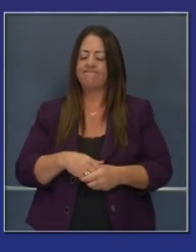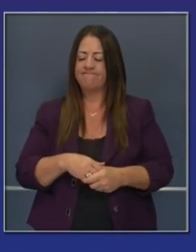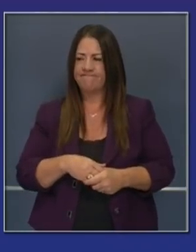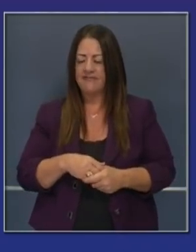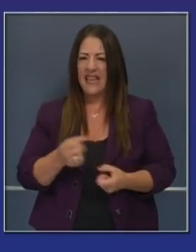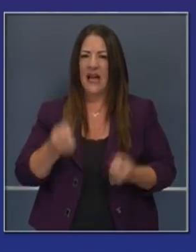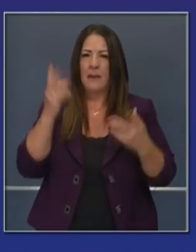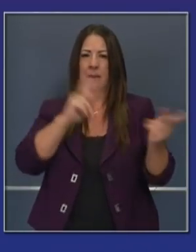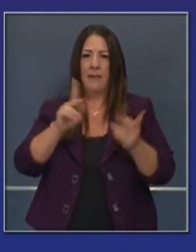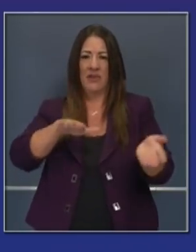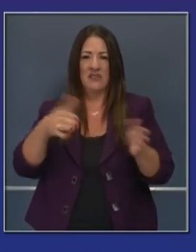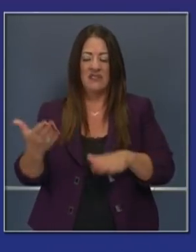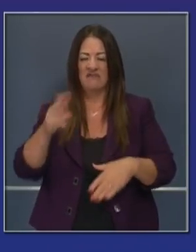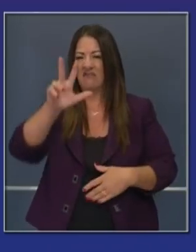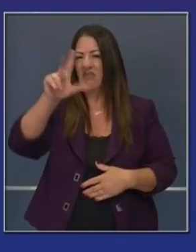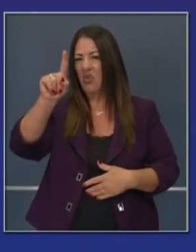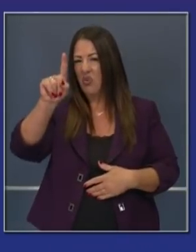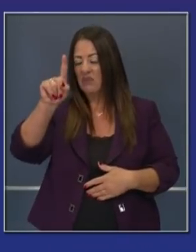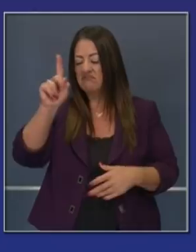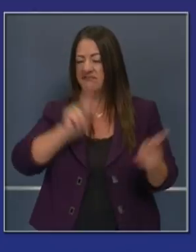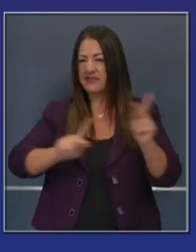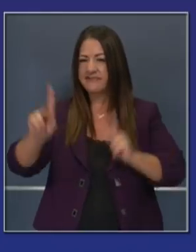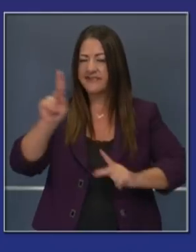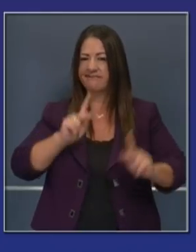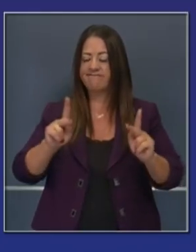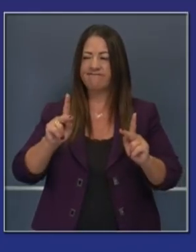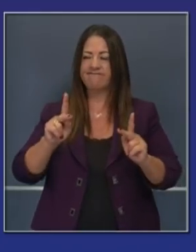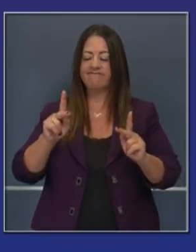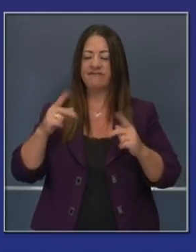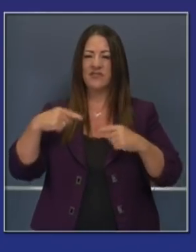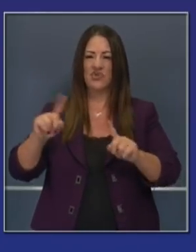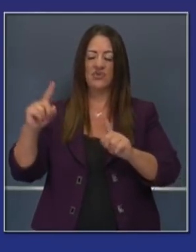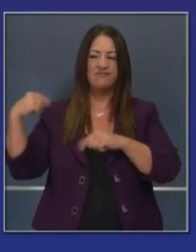FIREFIGHTERS WORKING THE LINES UP AND DOWN THE STATE OF CALIFORNIA.